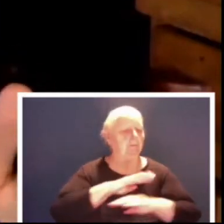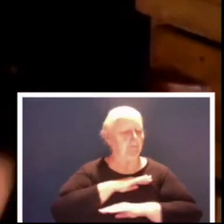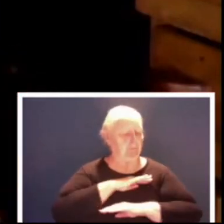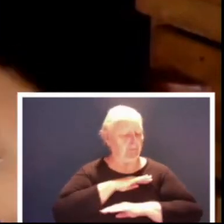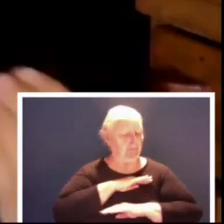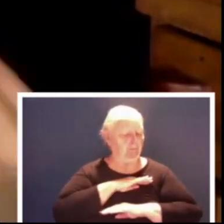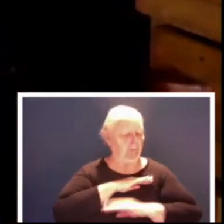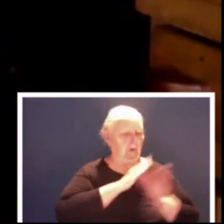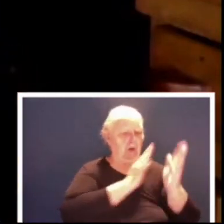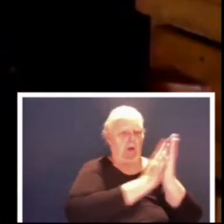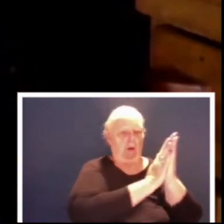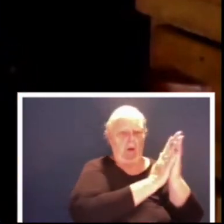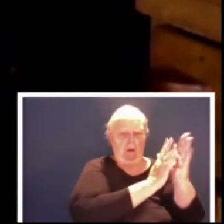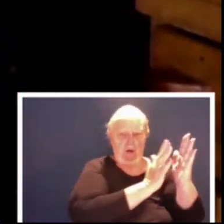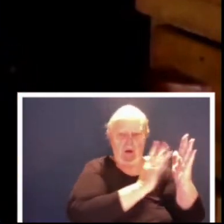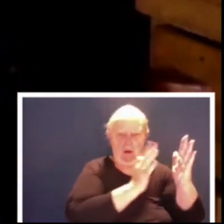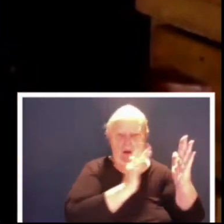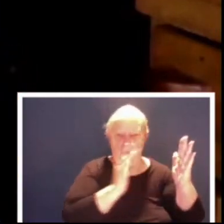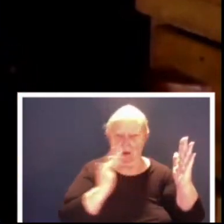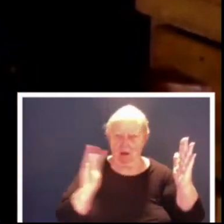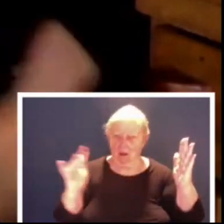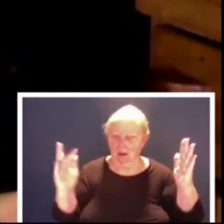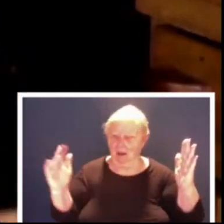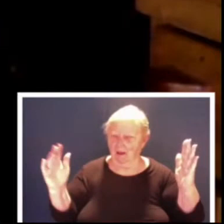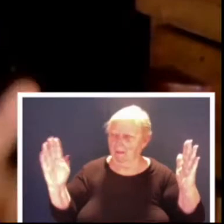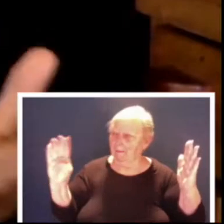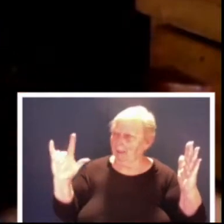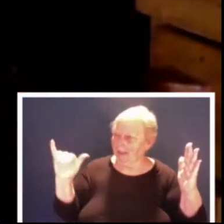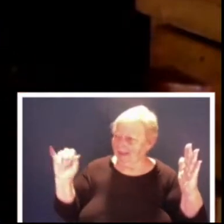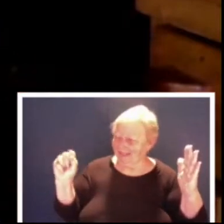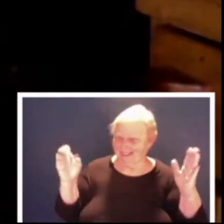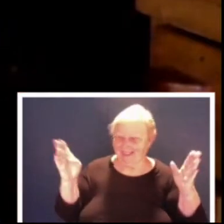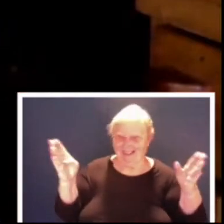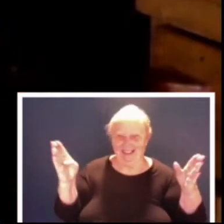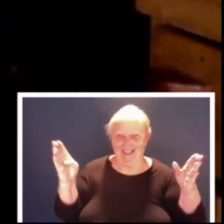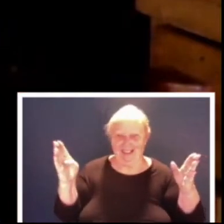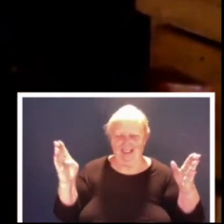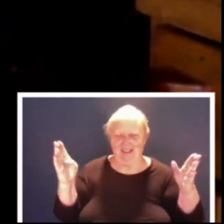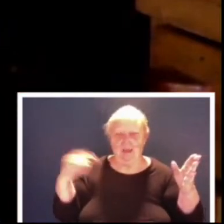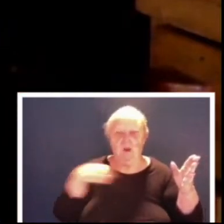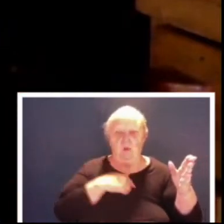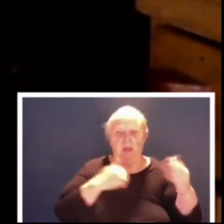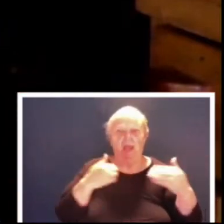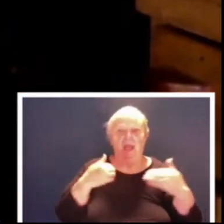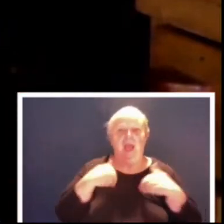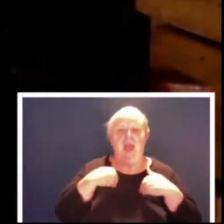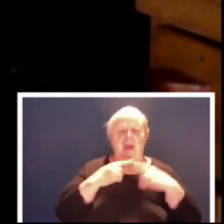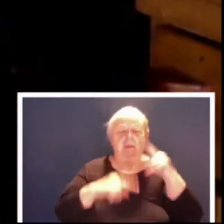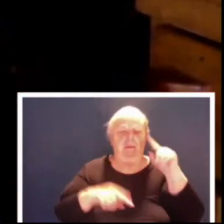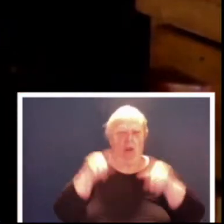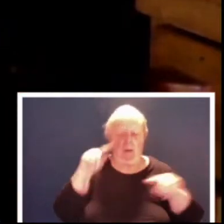There's a really good map of consciousness that actually lays it out and they did a study